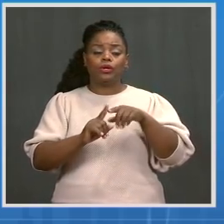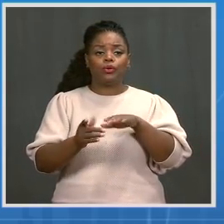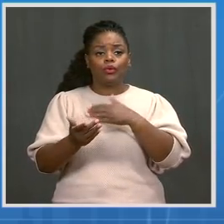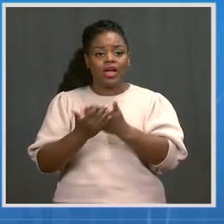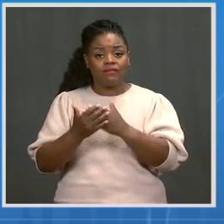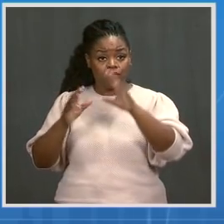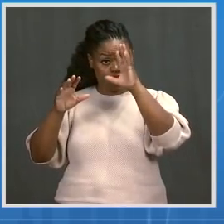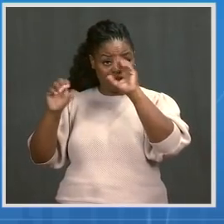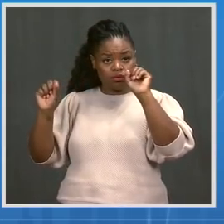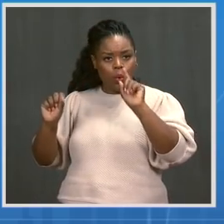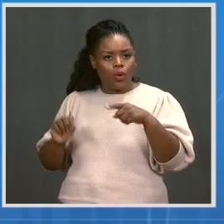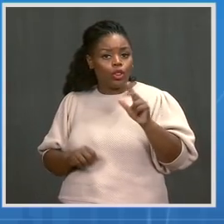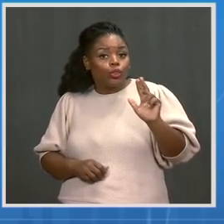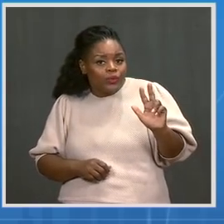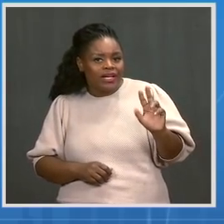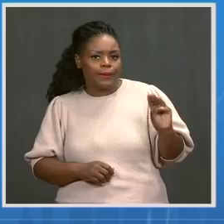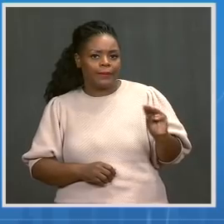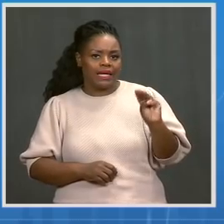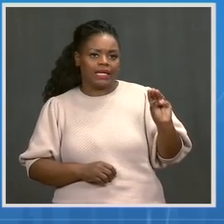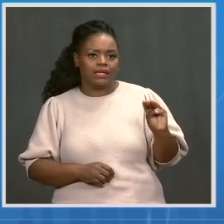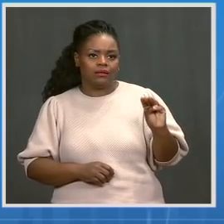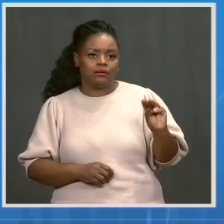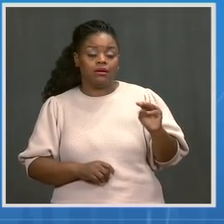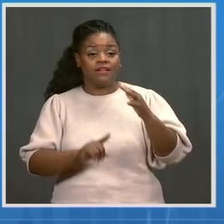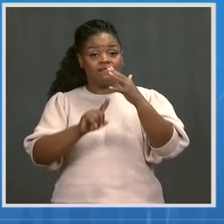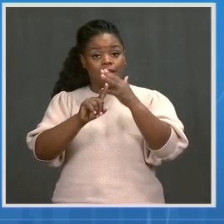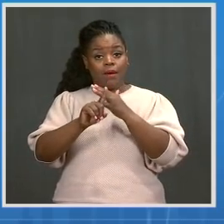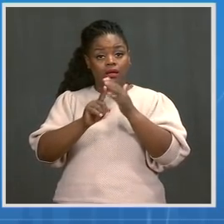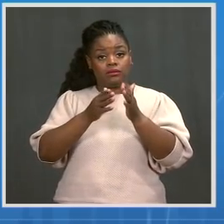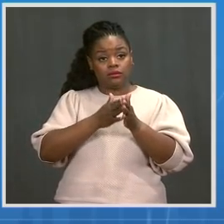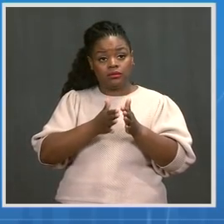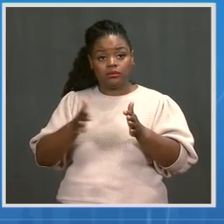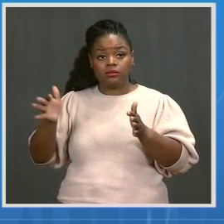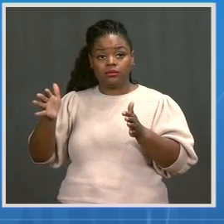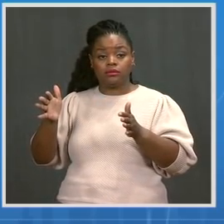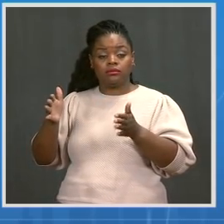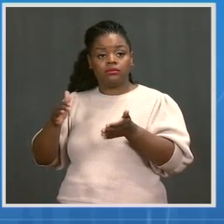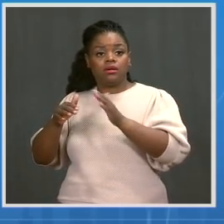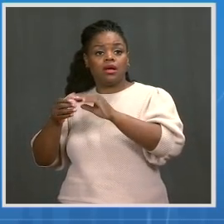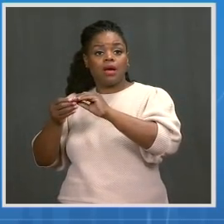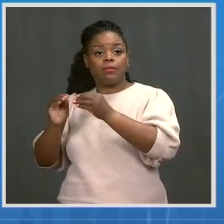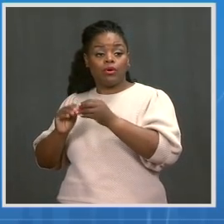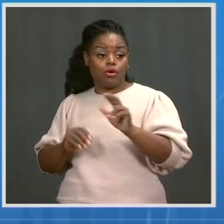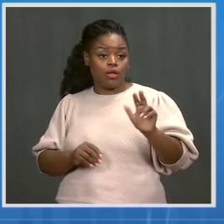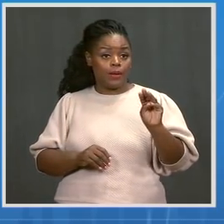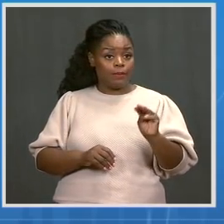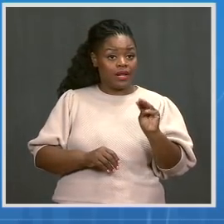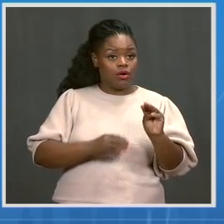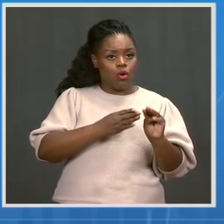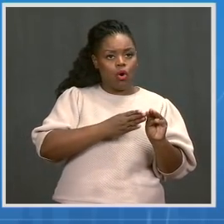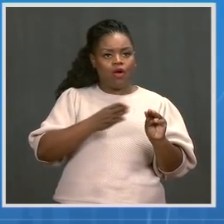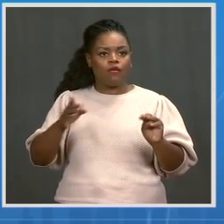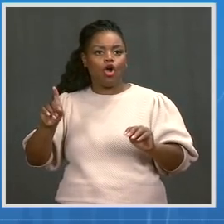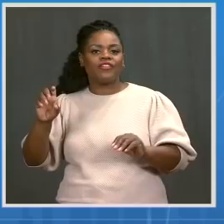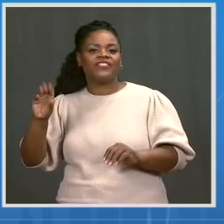In just five months, we've grown that number from 3 million to over 150 million fully vaccinated Americans.